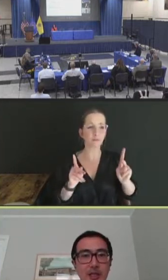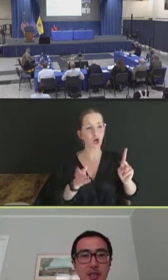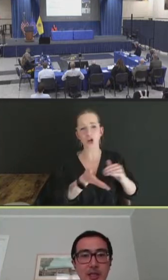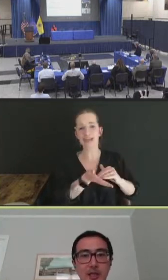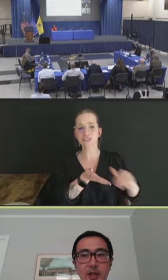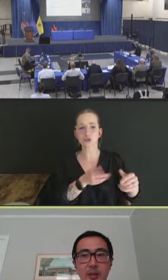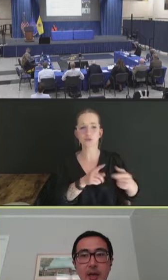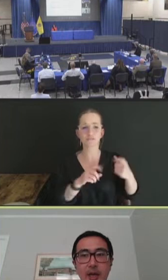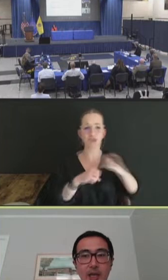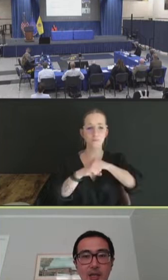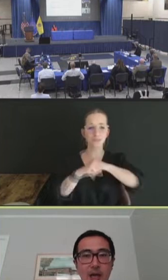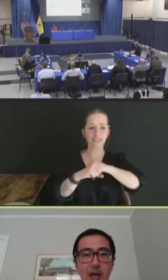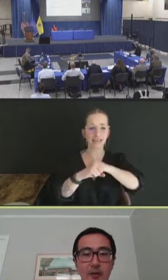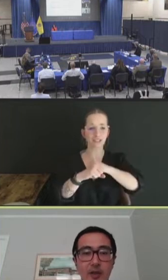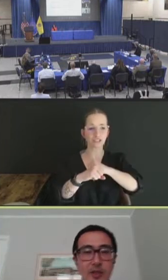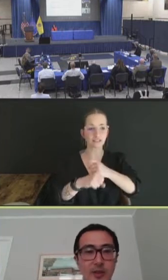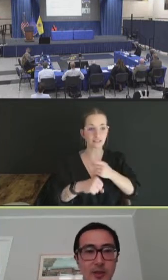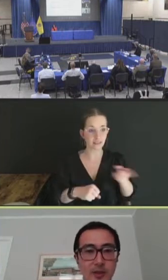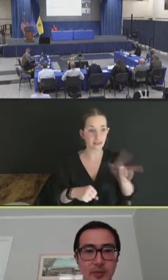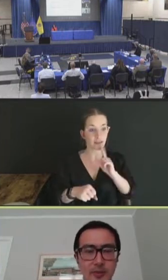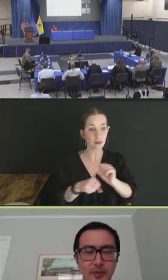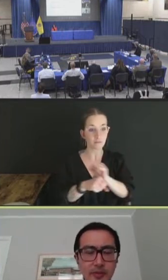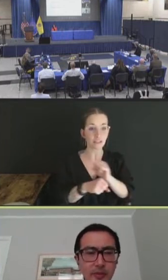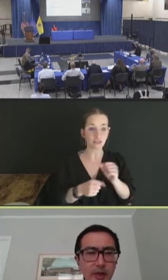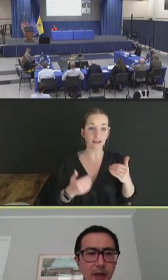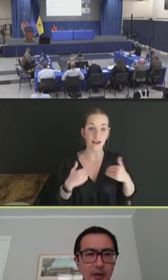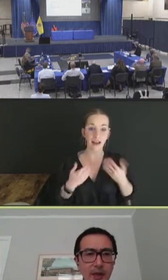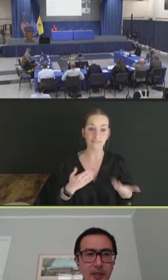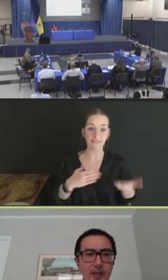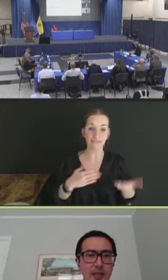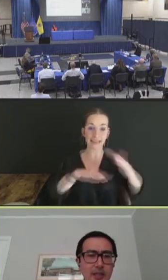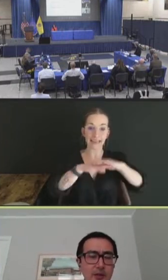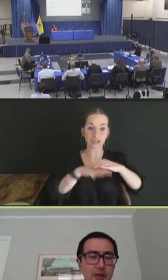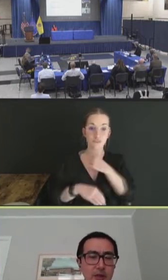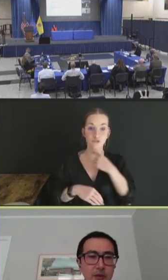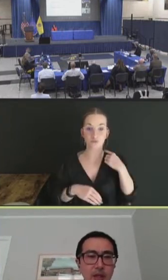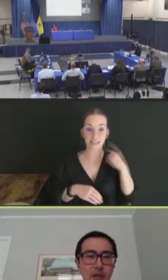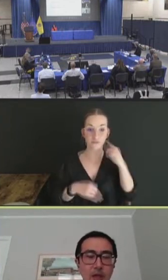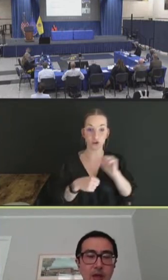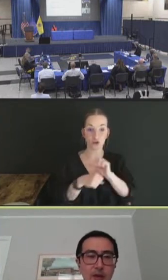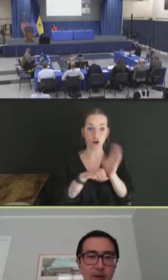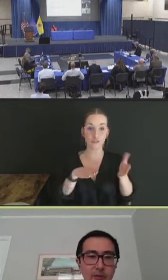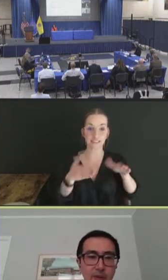protection, they might actually have increased risks. And in fact, as you all know, there has